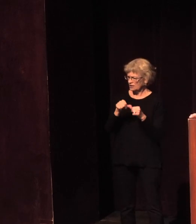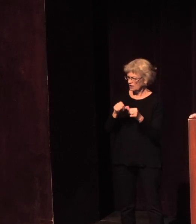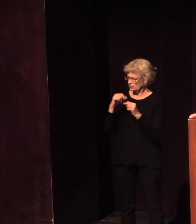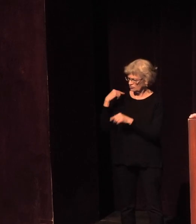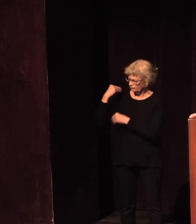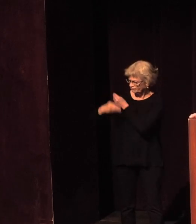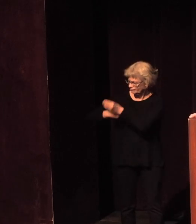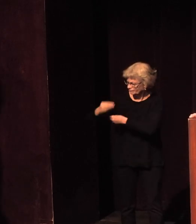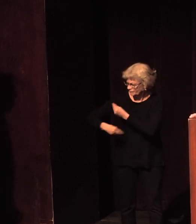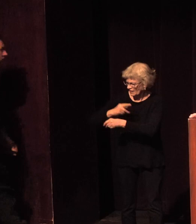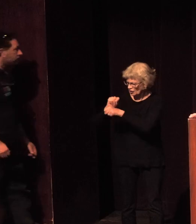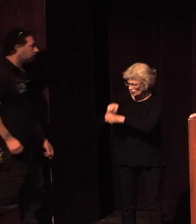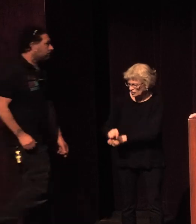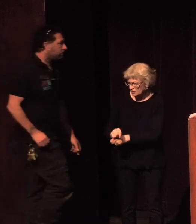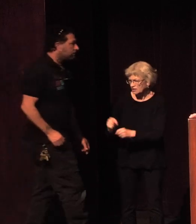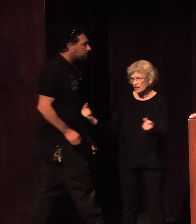guest upon this land and are proud to continue their